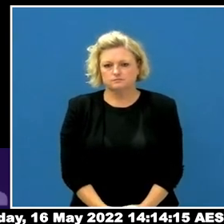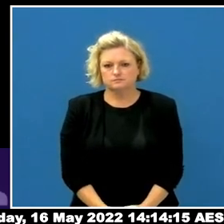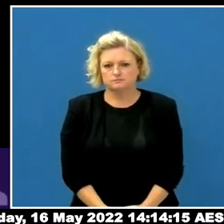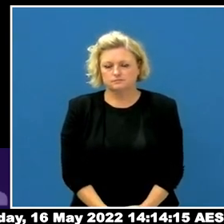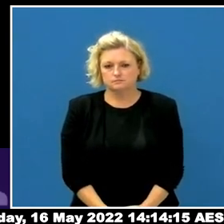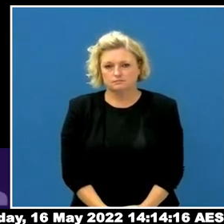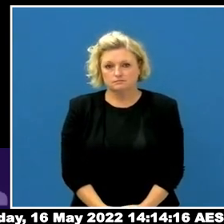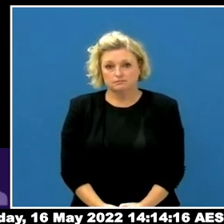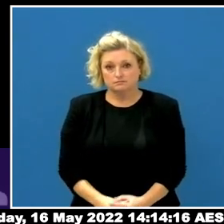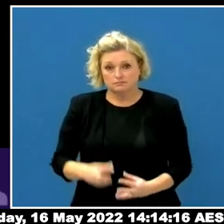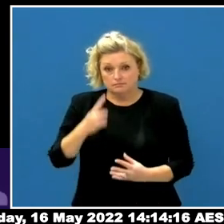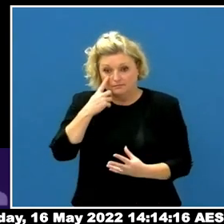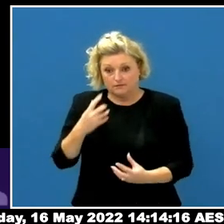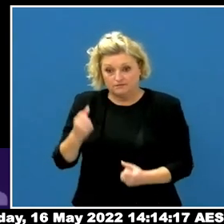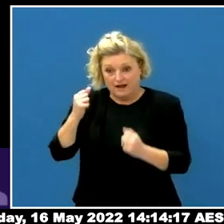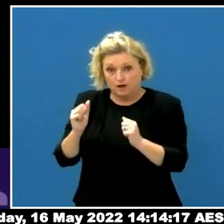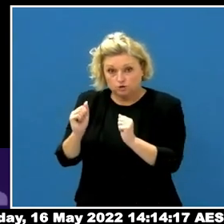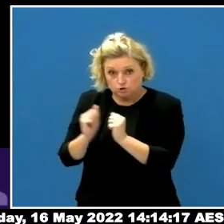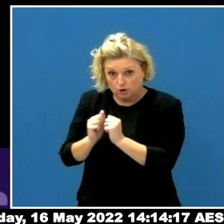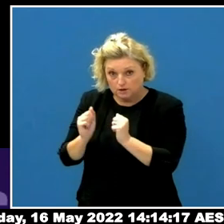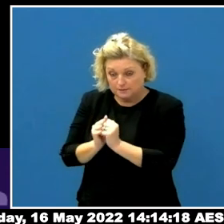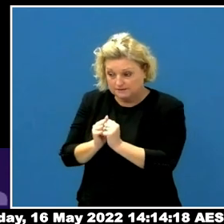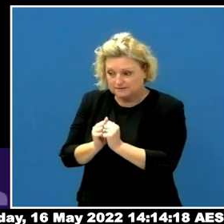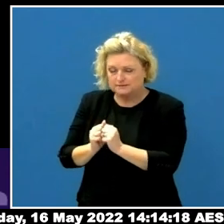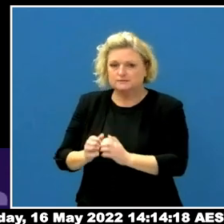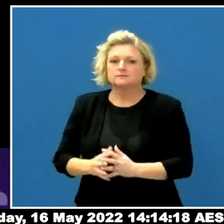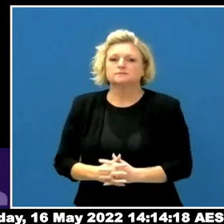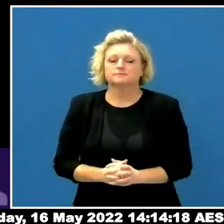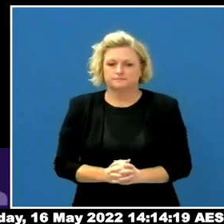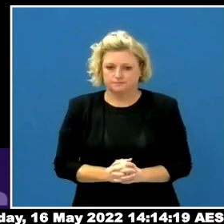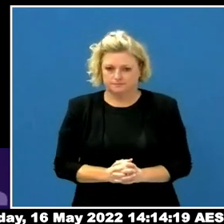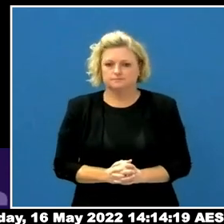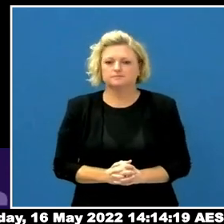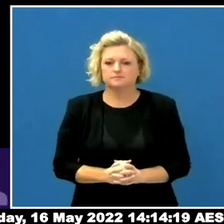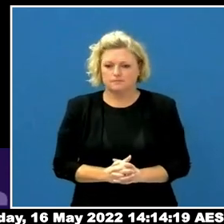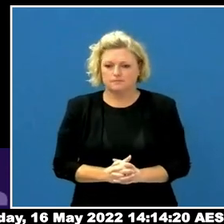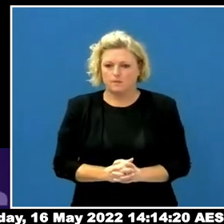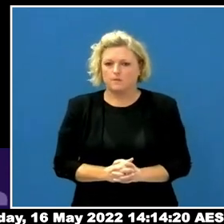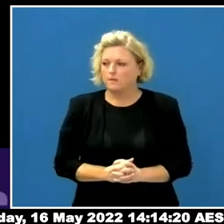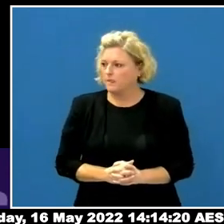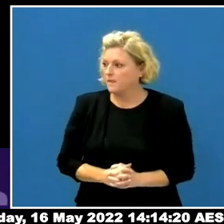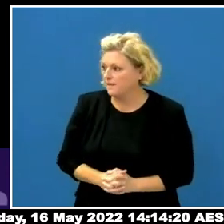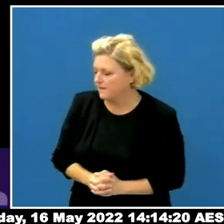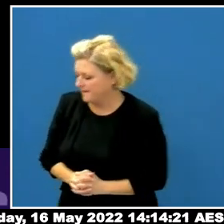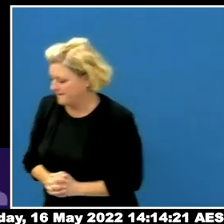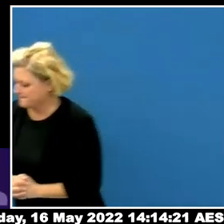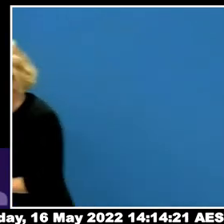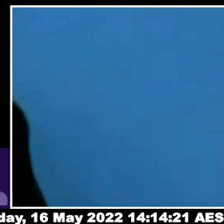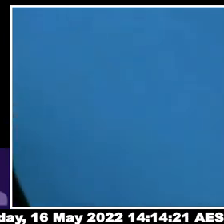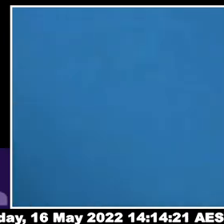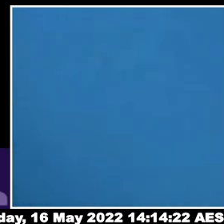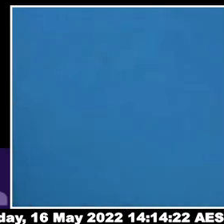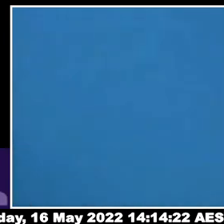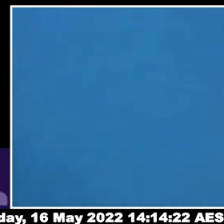Hearing bundle A, tab 18, I'm sorry.